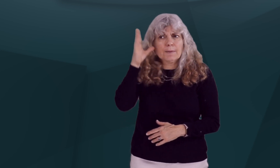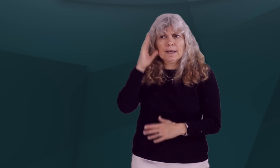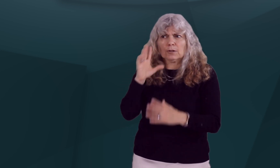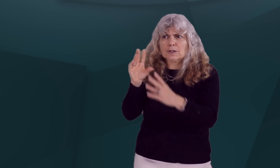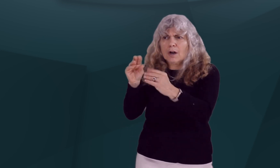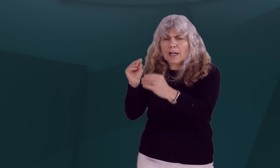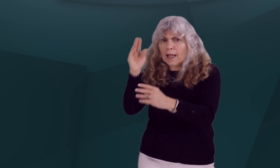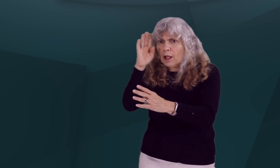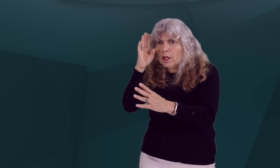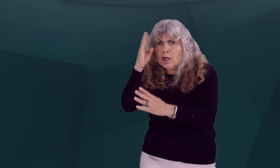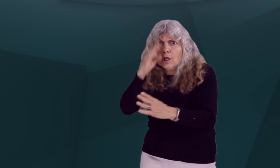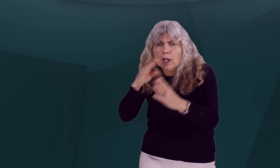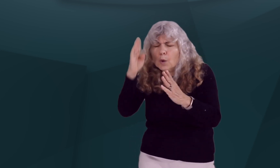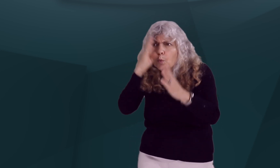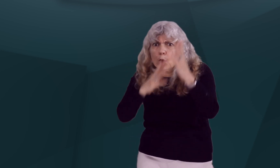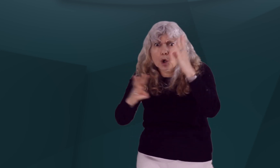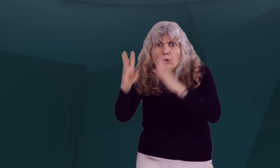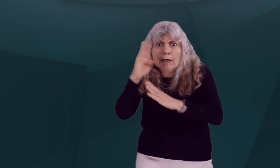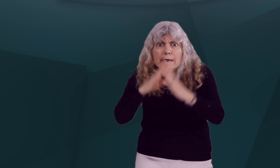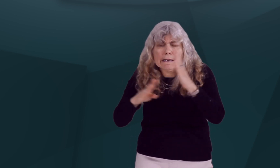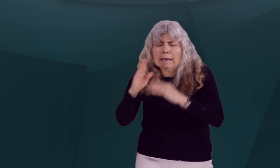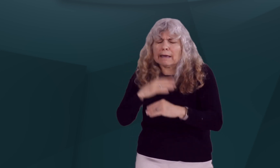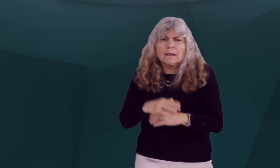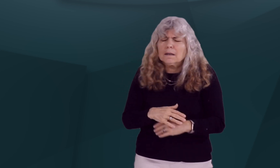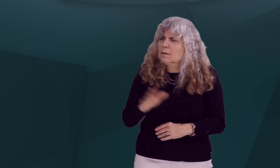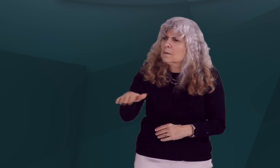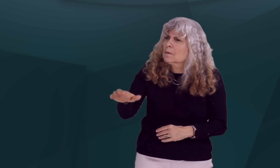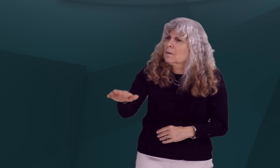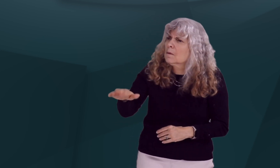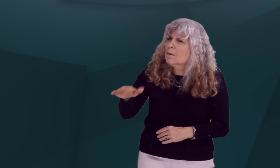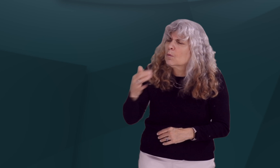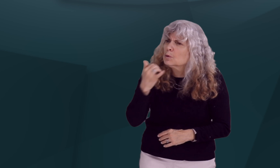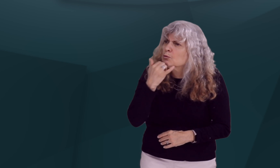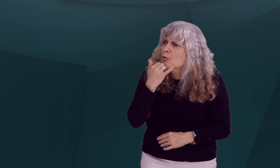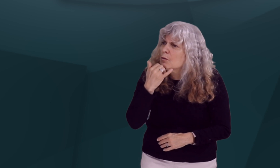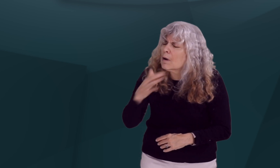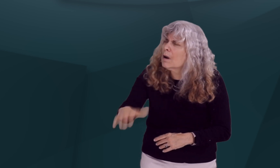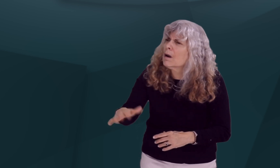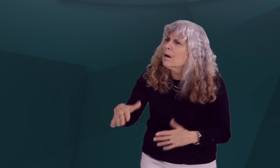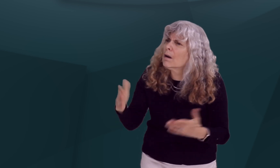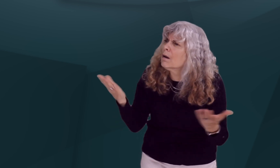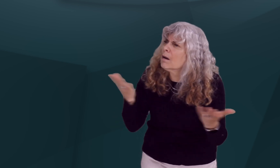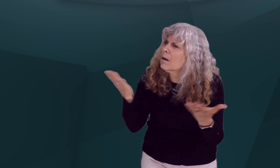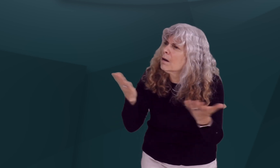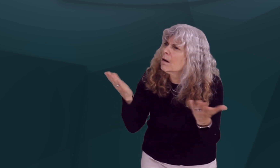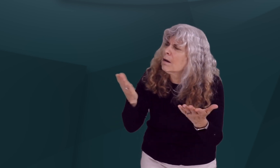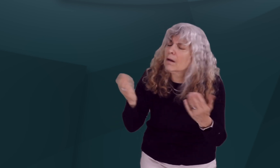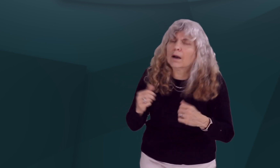Now, imagine yourself as a deaf child. You see your parents talking with worried expressions